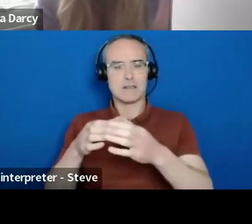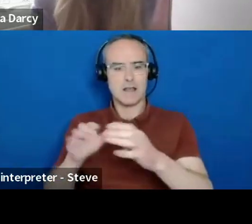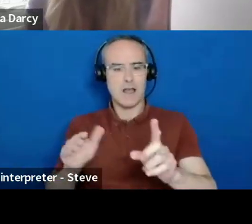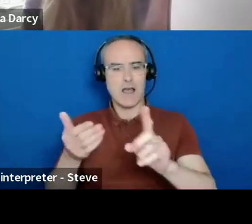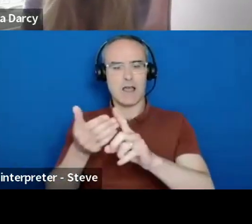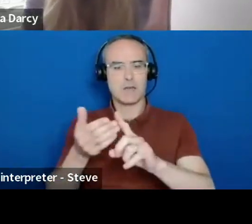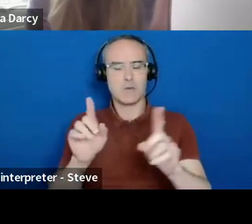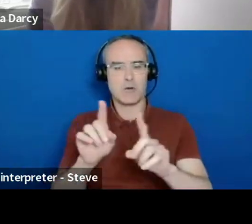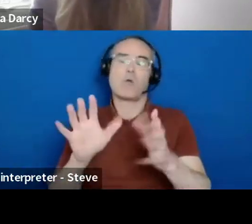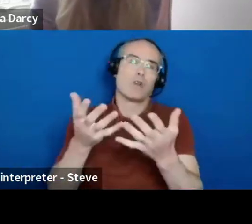of the boards are, sorry. Alex